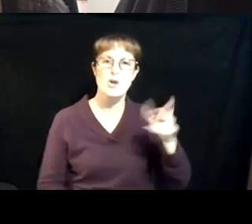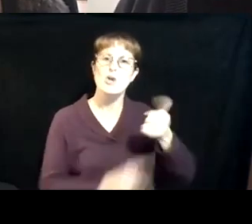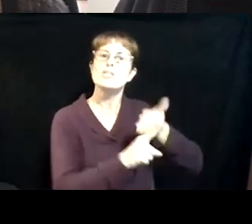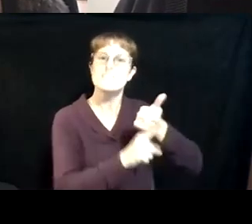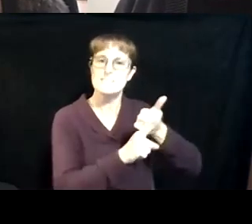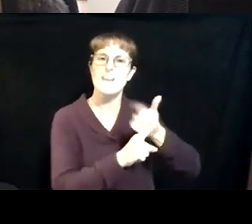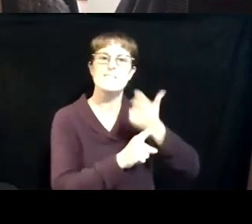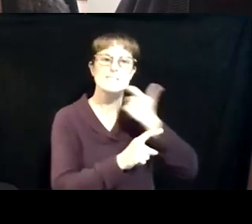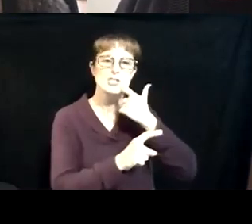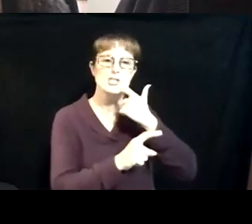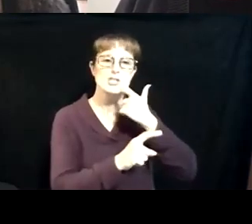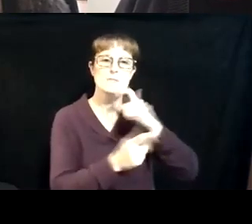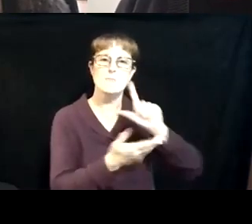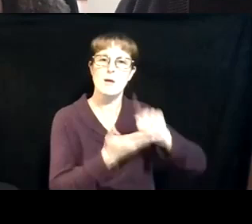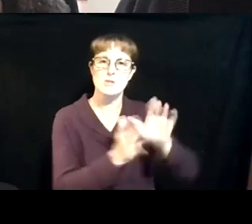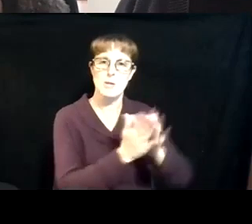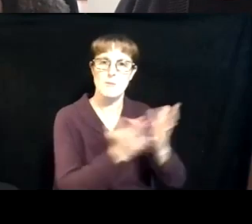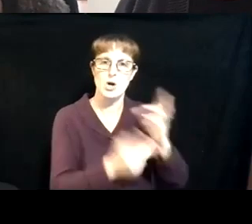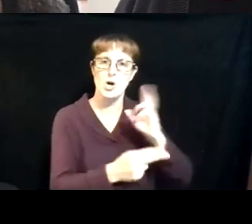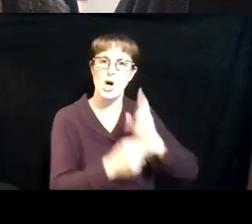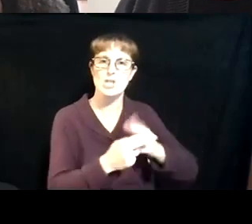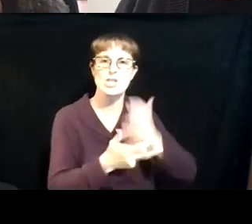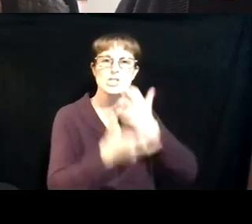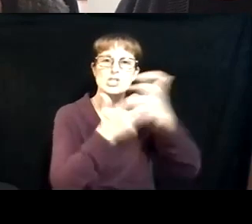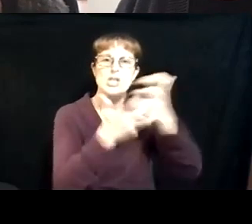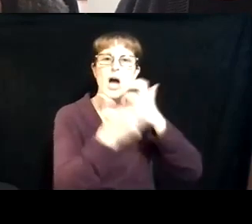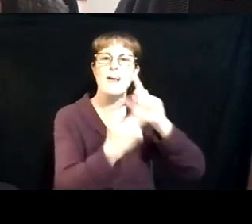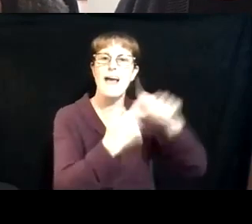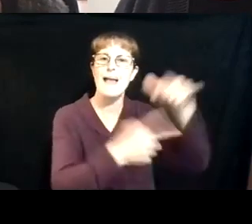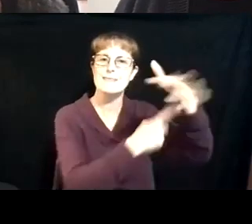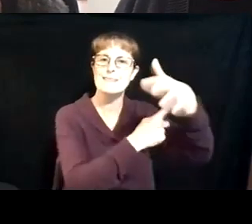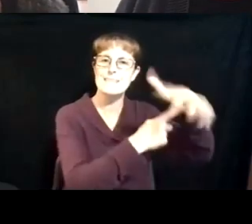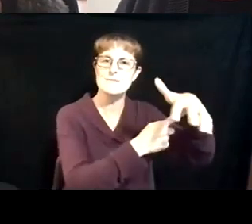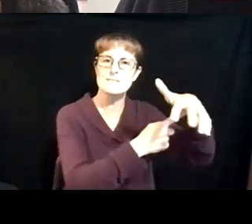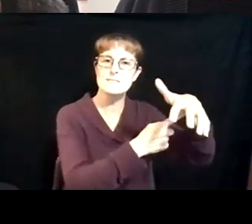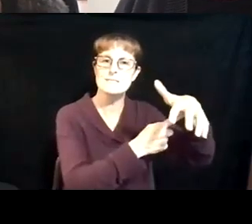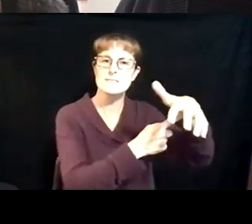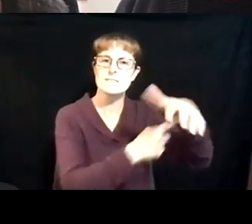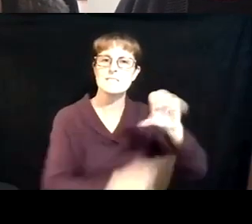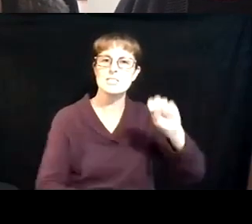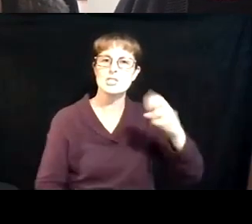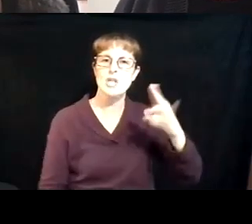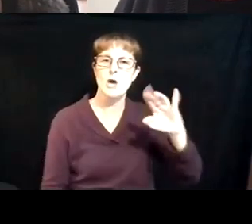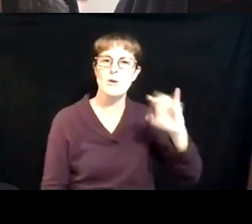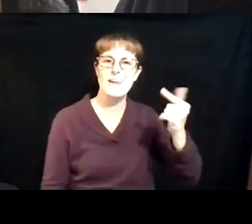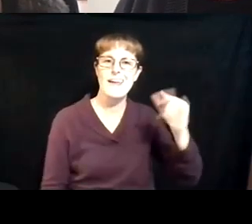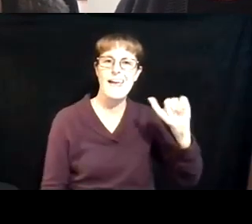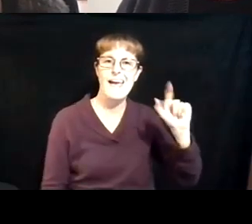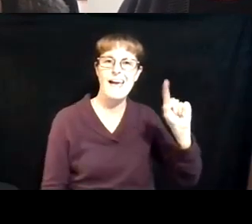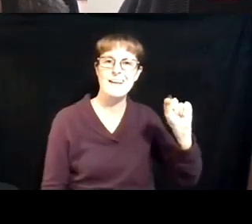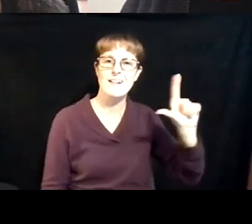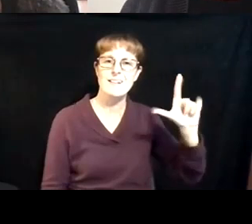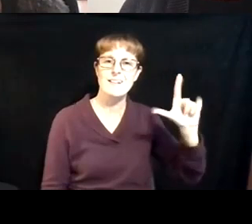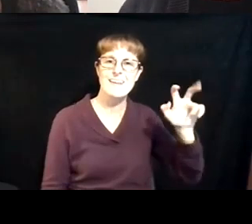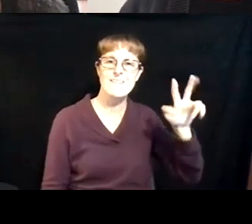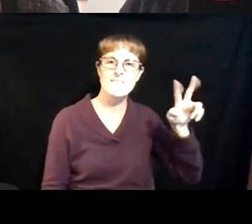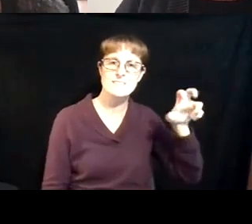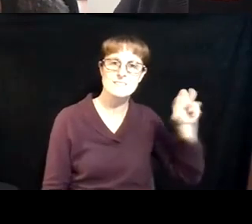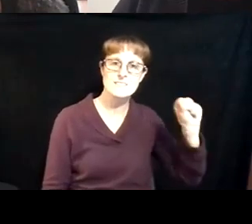"Shouting at Leaves," that tells her story of her life, including her time at the Judge Rotenberg Center.